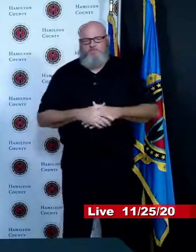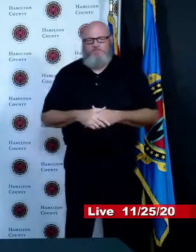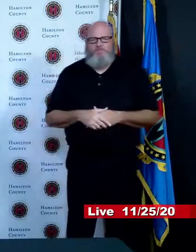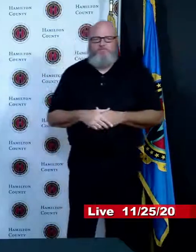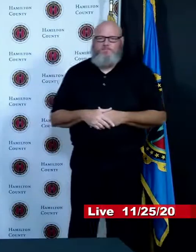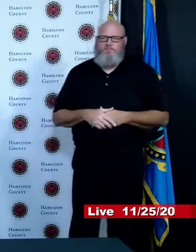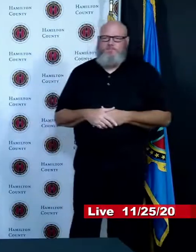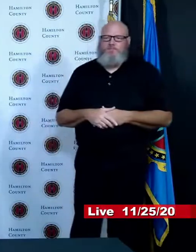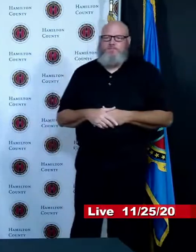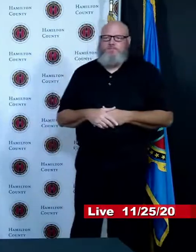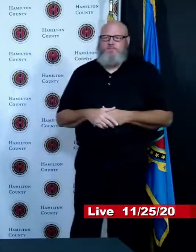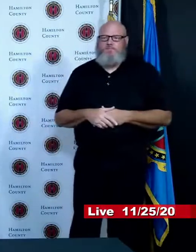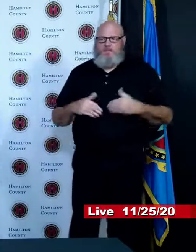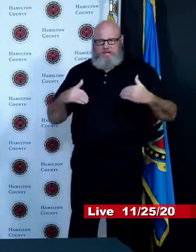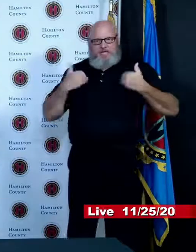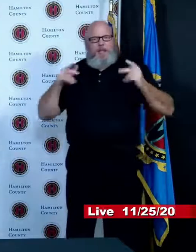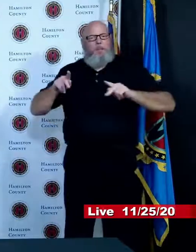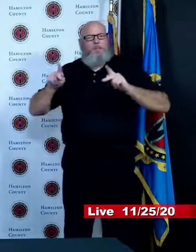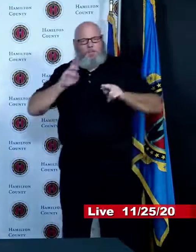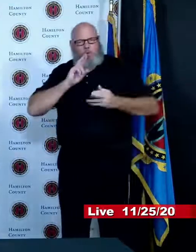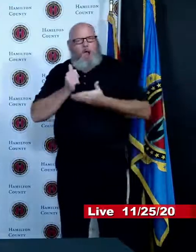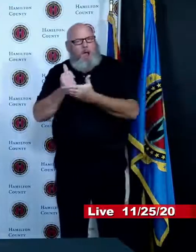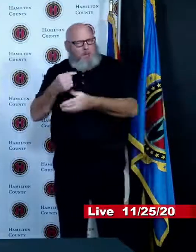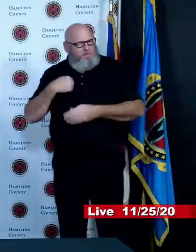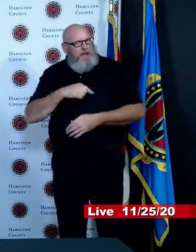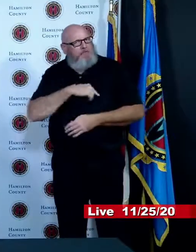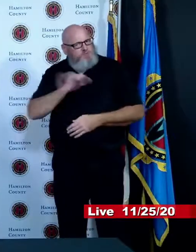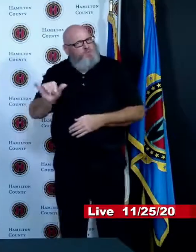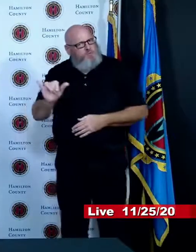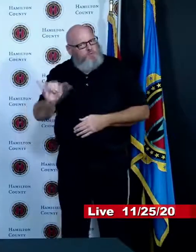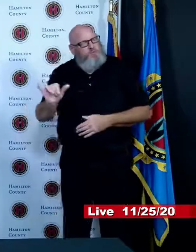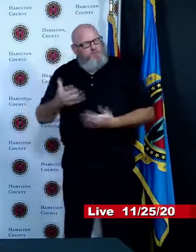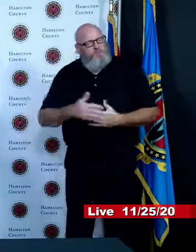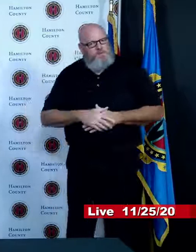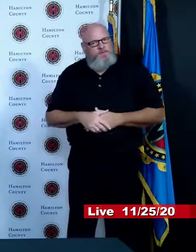businesses in my mind are the businesses that are adjusting and making their customers feel safe